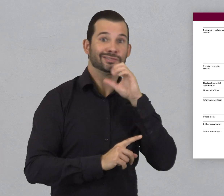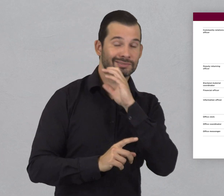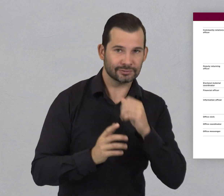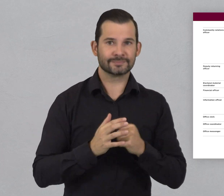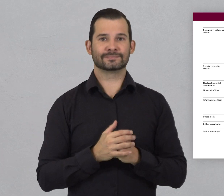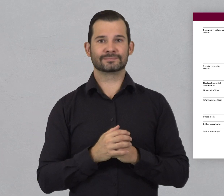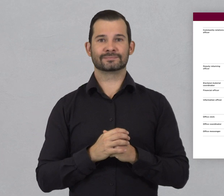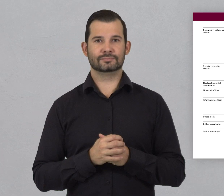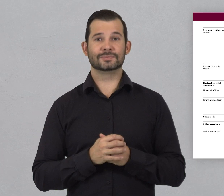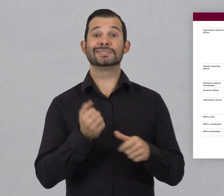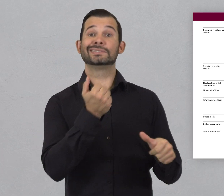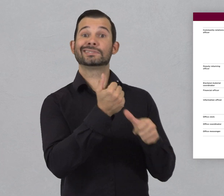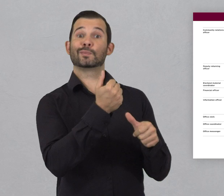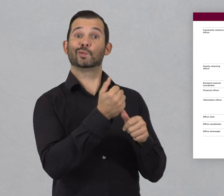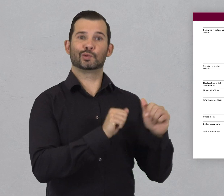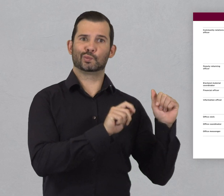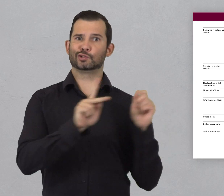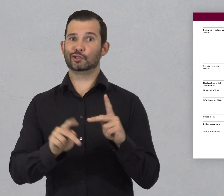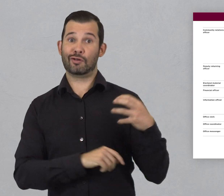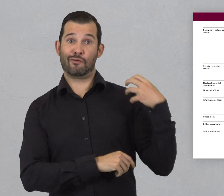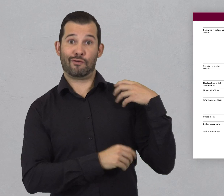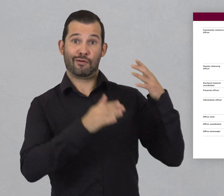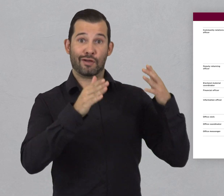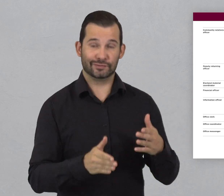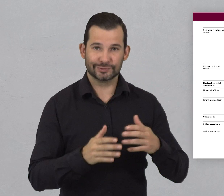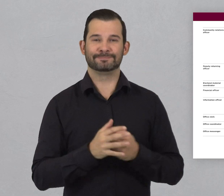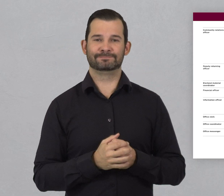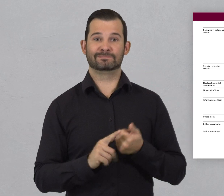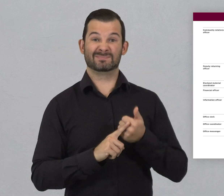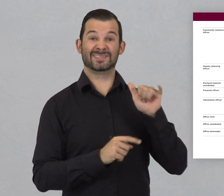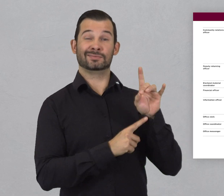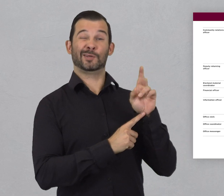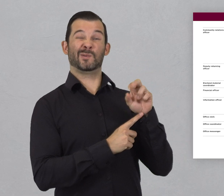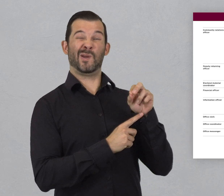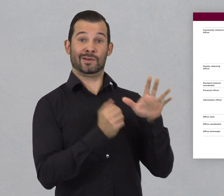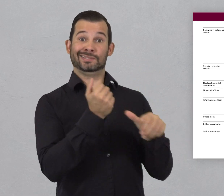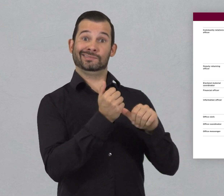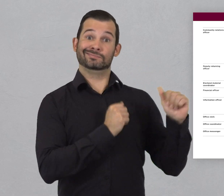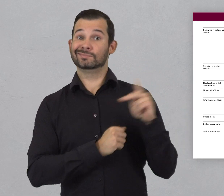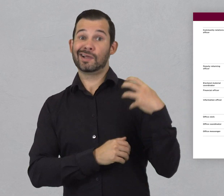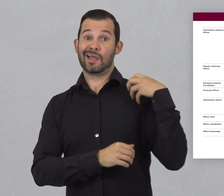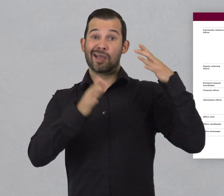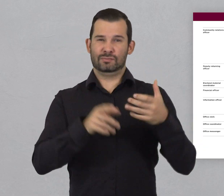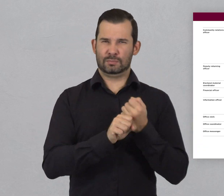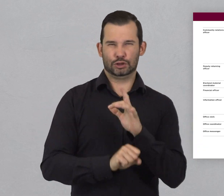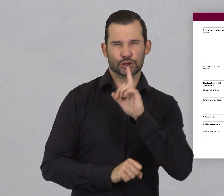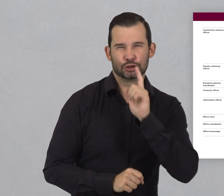· Seniors Deputy returning officer: The deputy returning officer